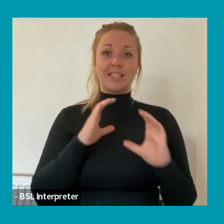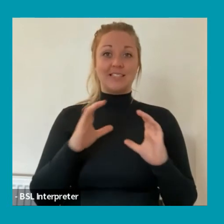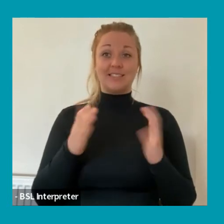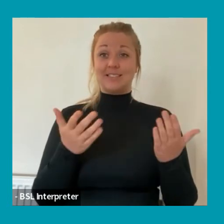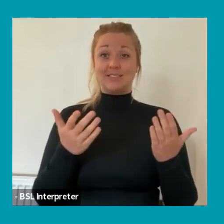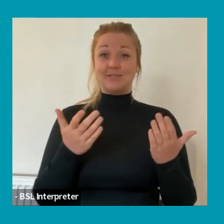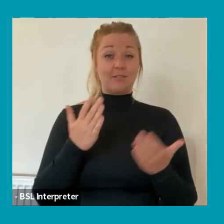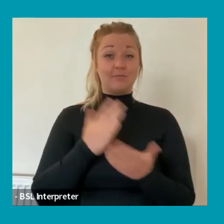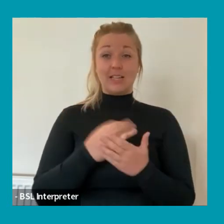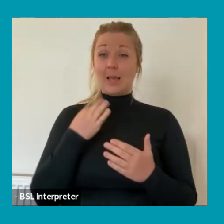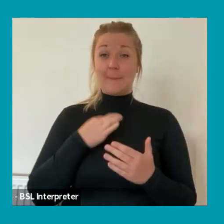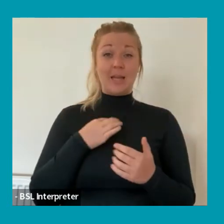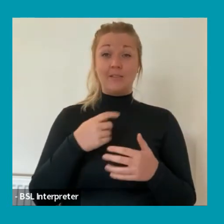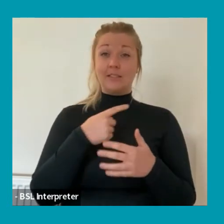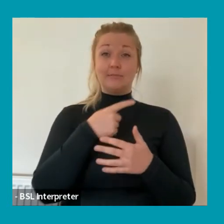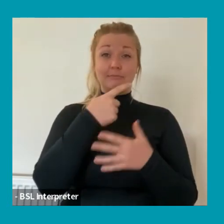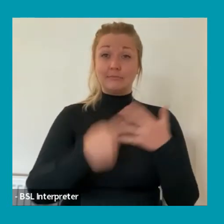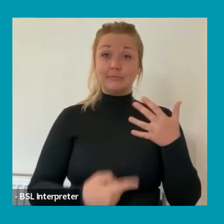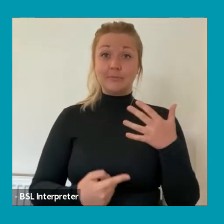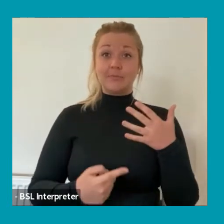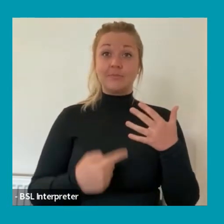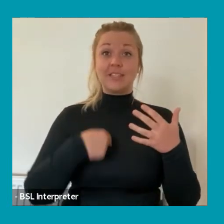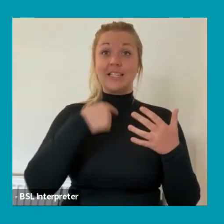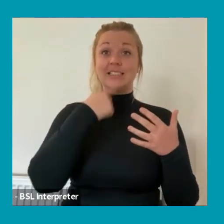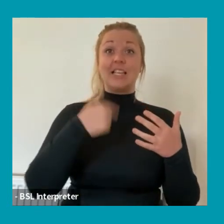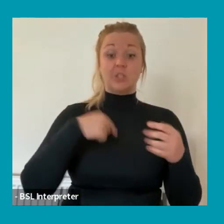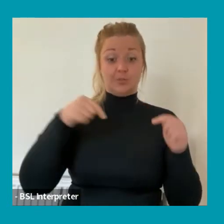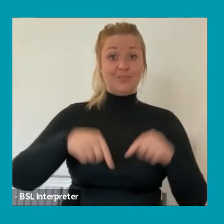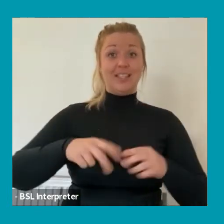A, it says as an organisation, all of this is important to us.